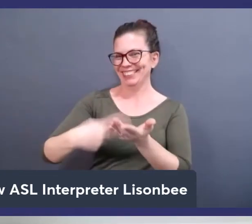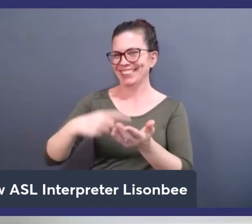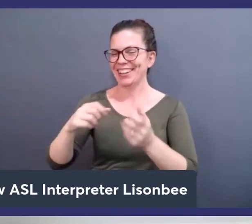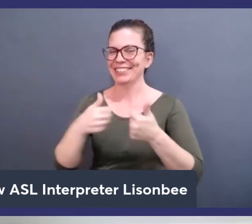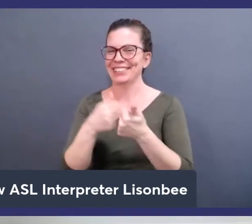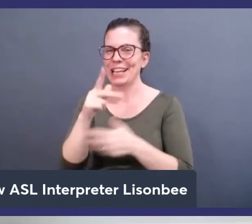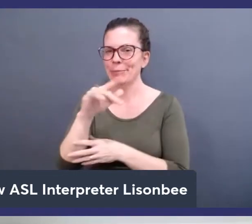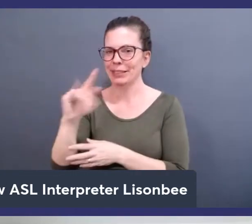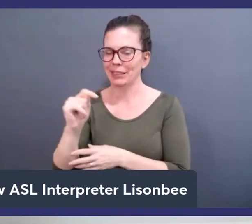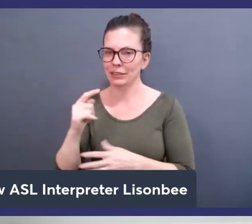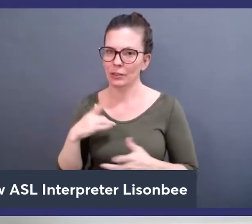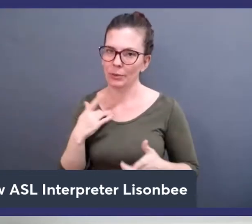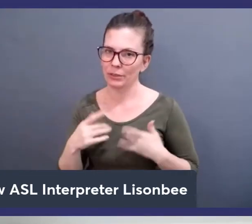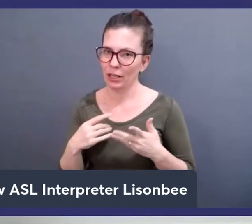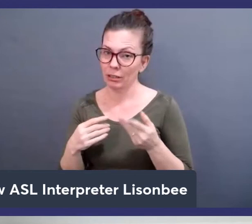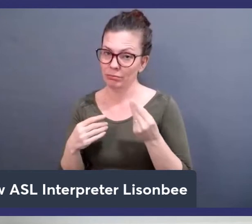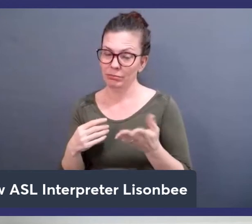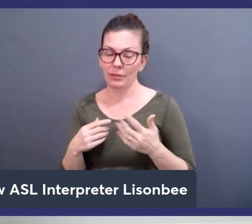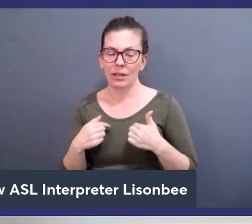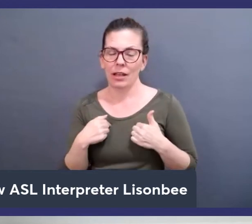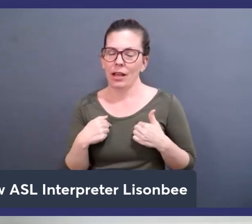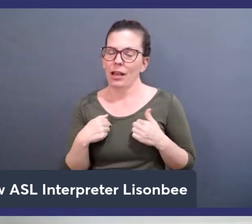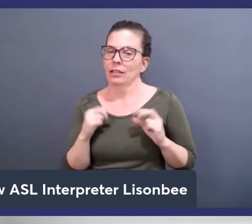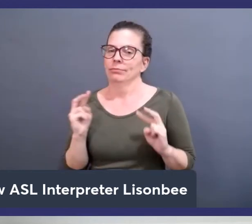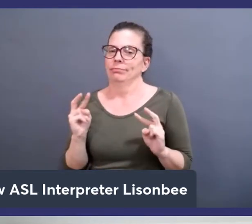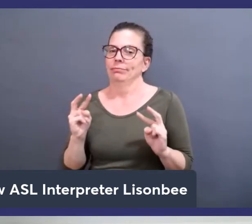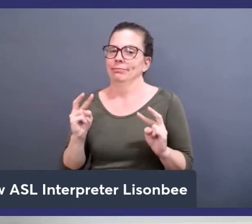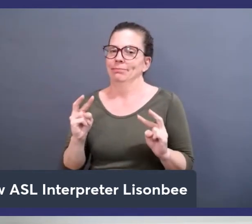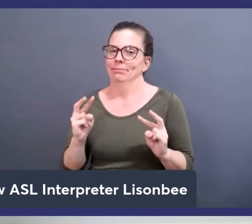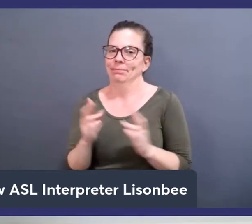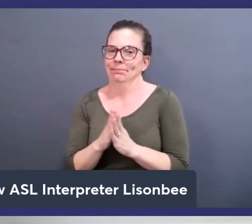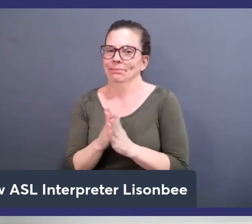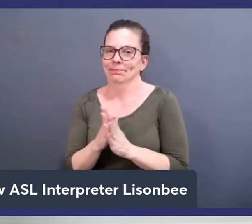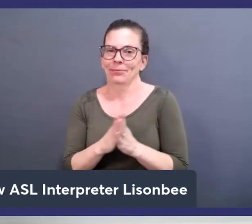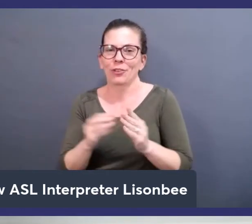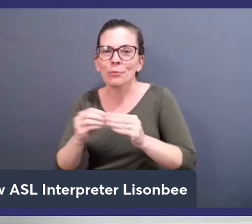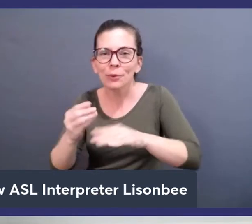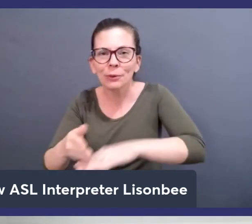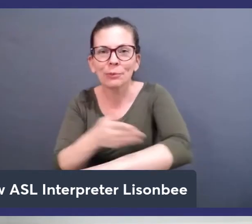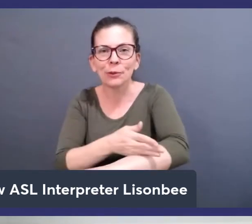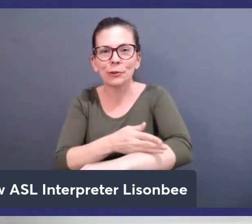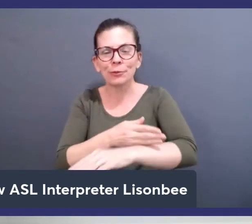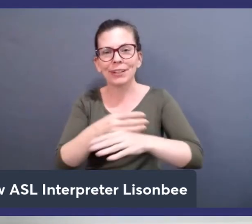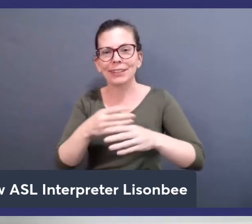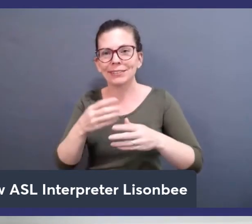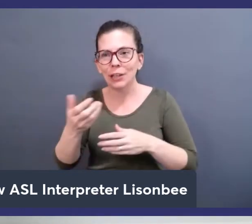I personally can't wait until, you know, there's more improvements on it where it's like mobile available.